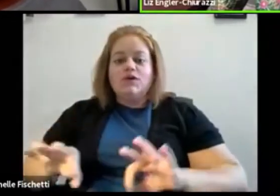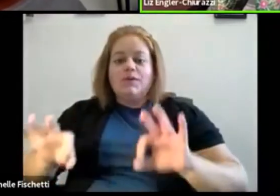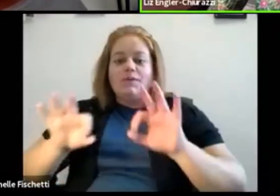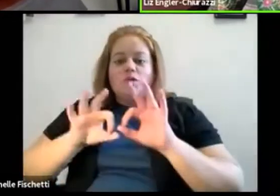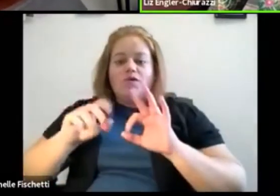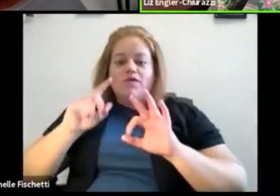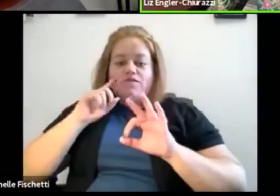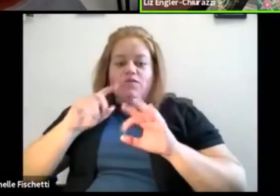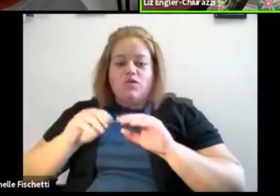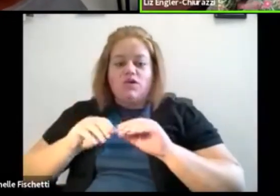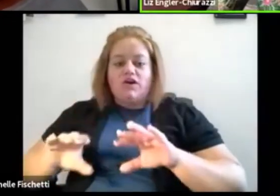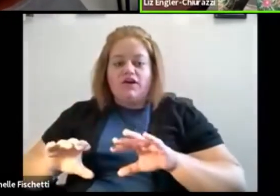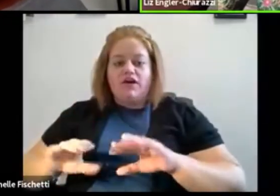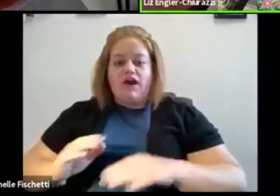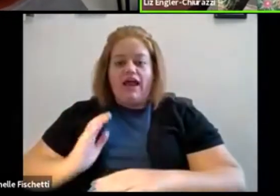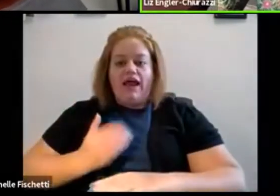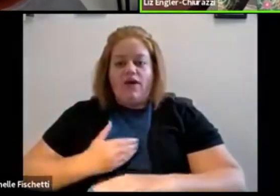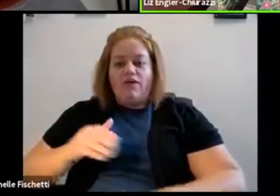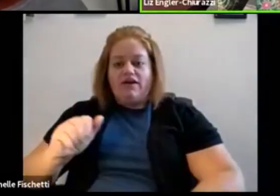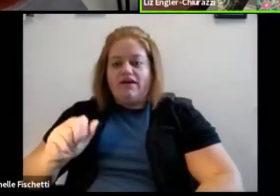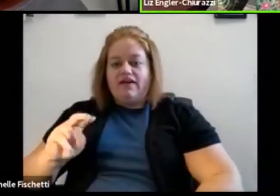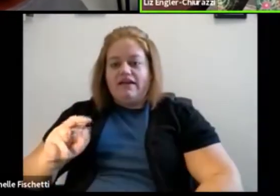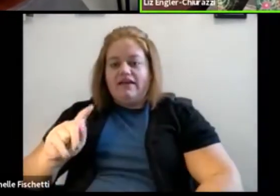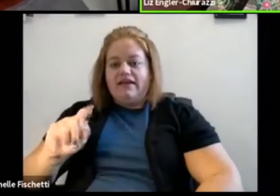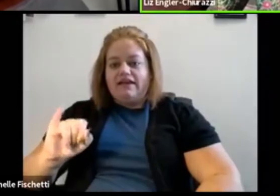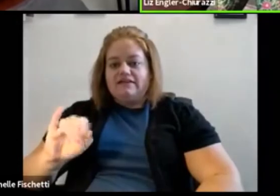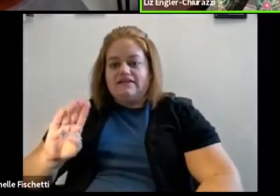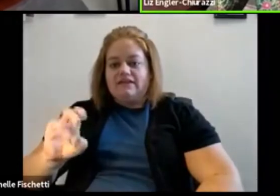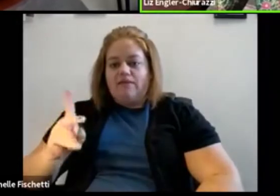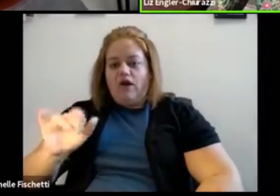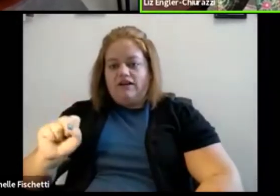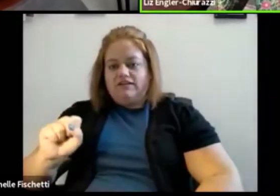antibodies among some other things that they do but they secrete antibodies and